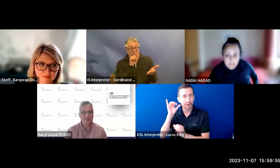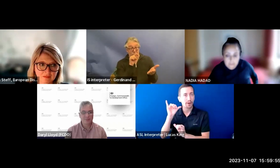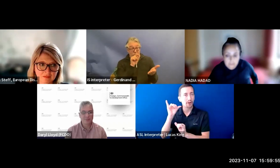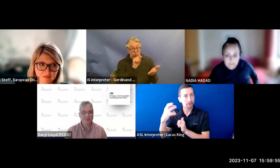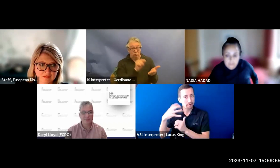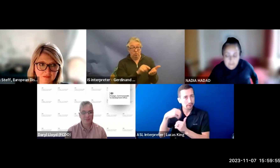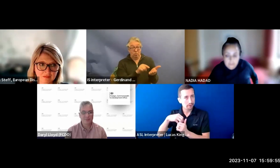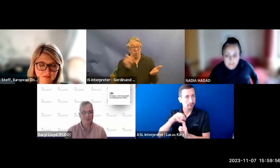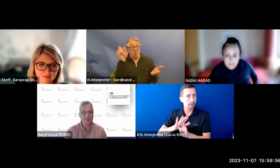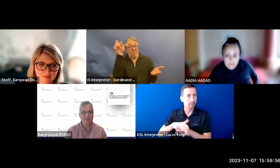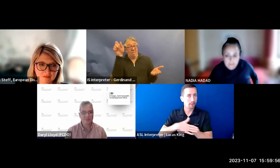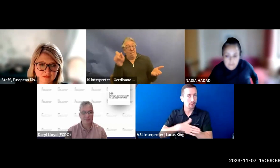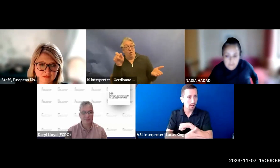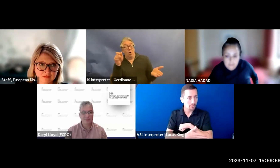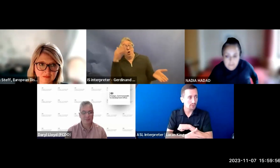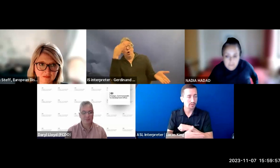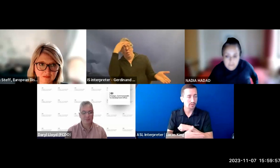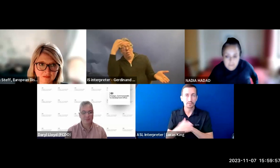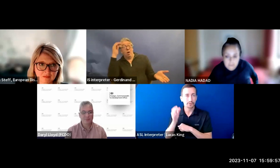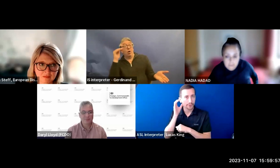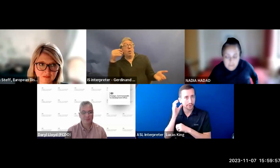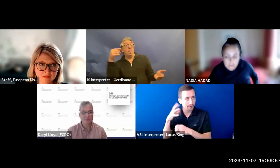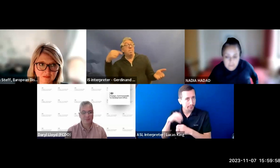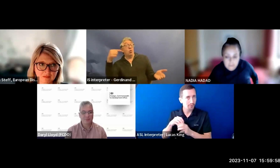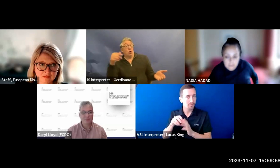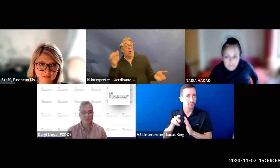in the public policies. And then, at the same time,